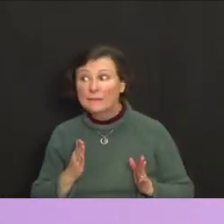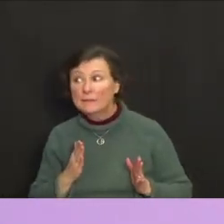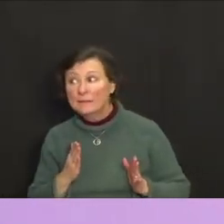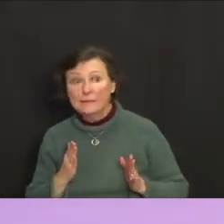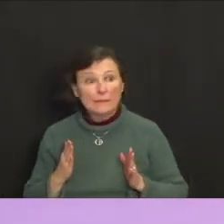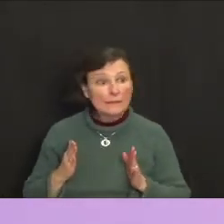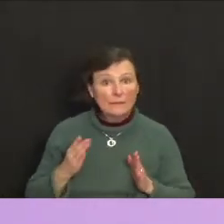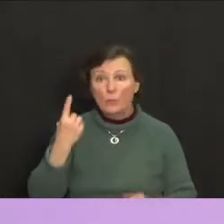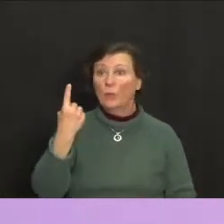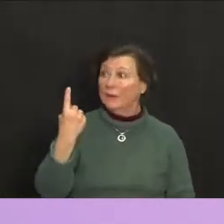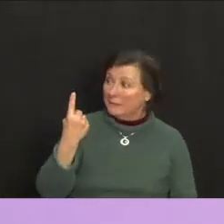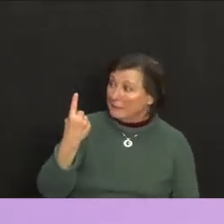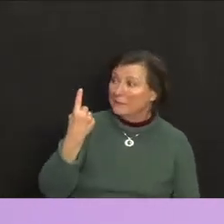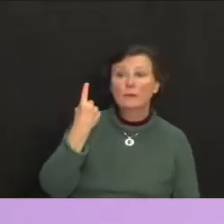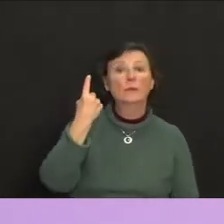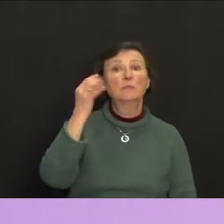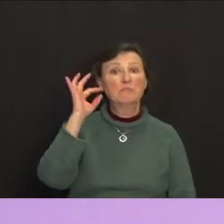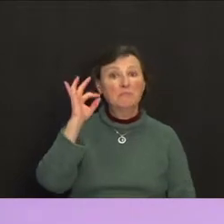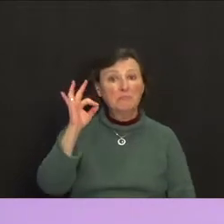One. I see one. Yeah. Vegans?